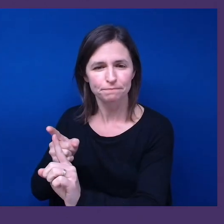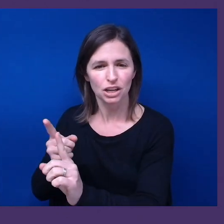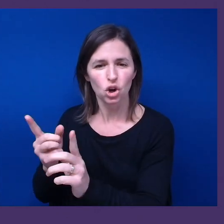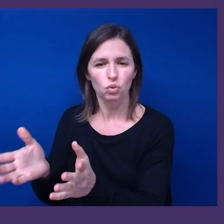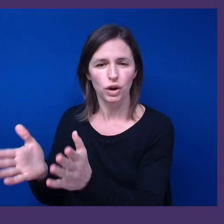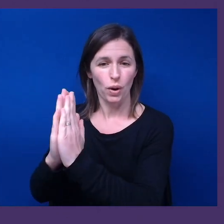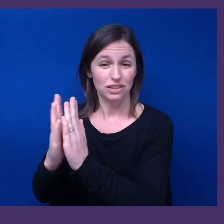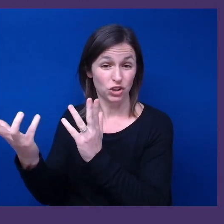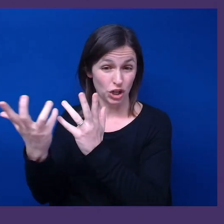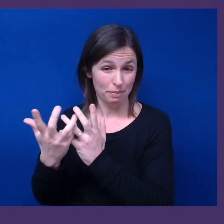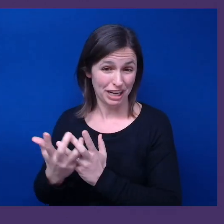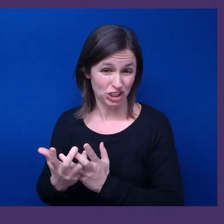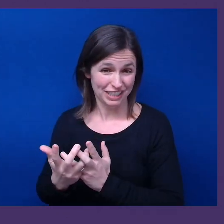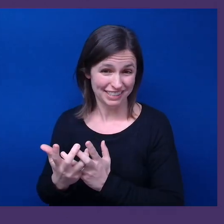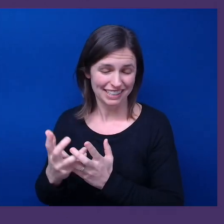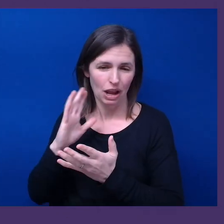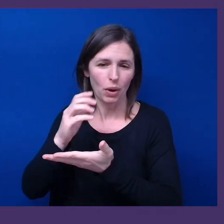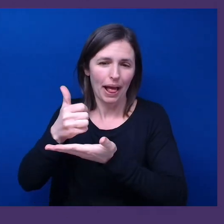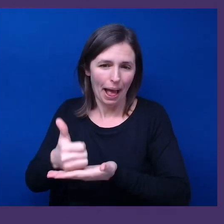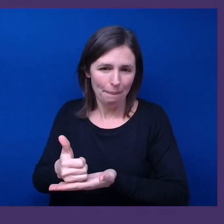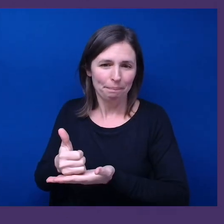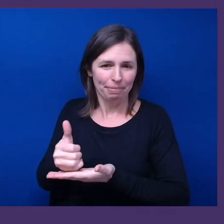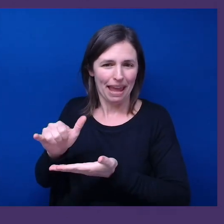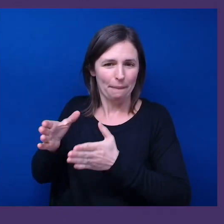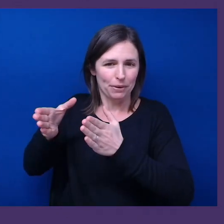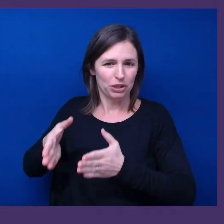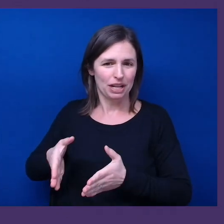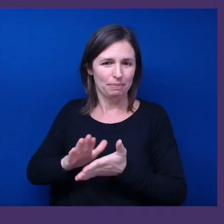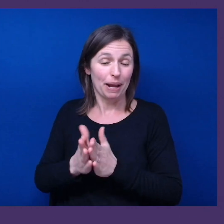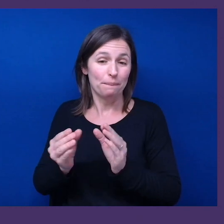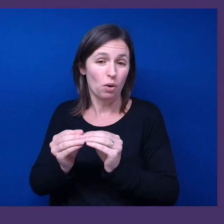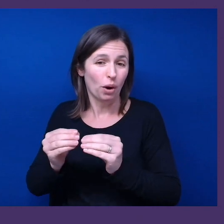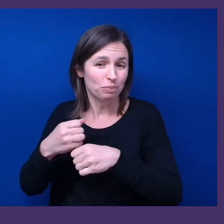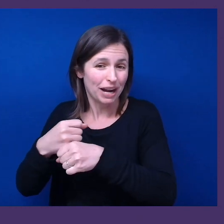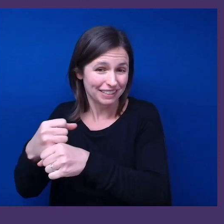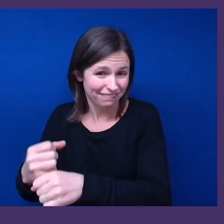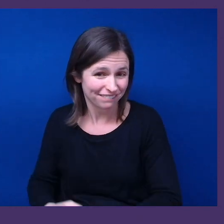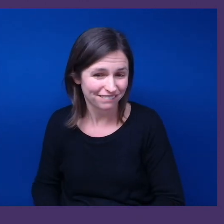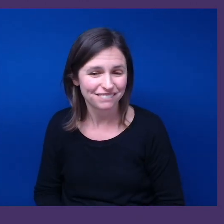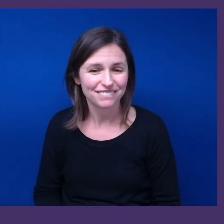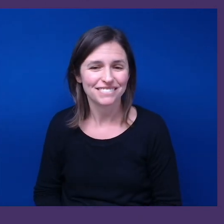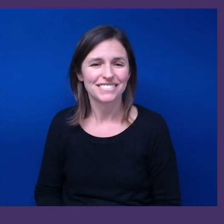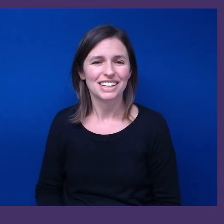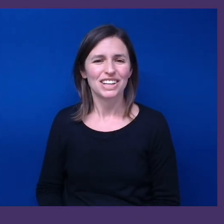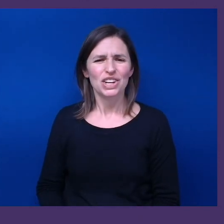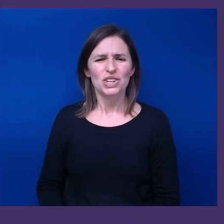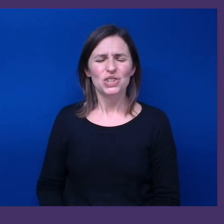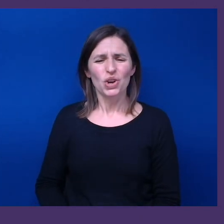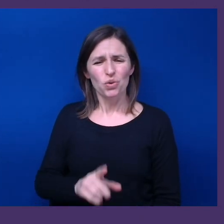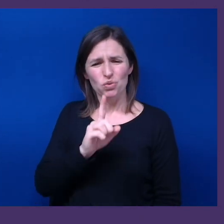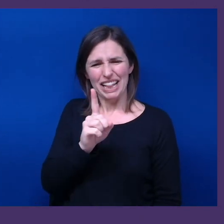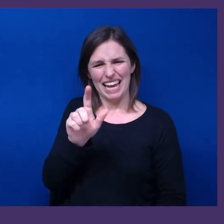So, getting the most out of AI comes down to how we prompt it. The clearer and more intentional we are,